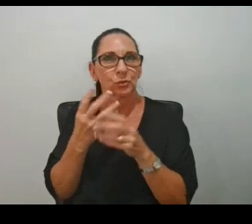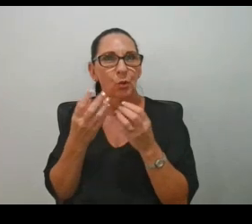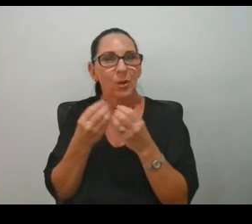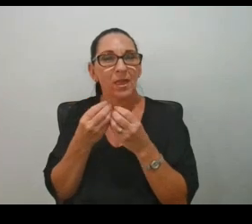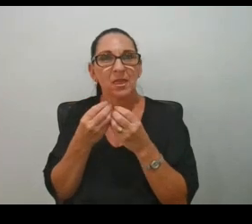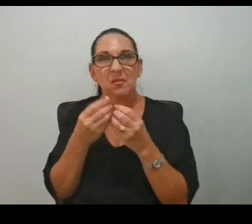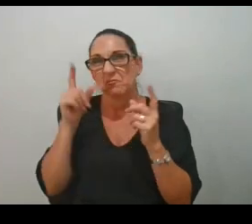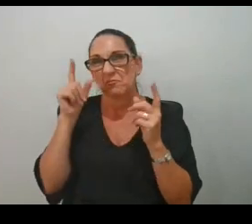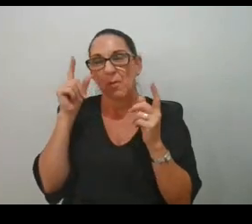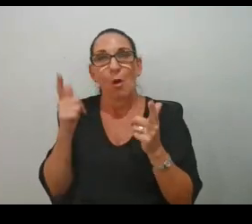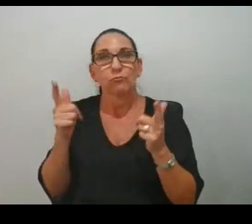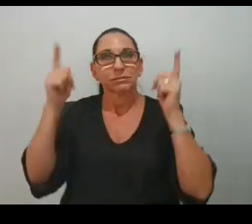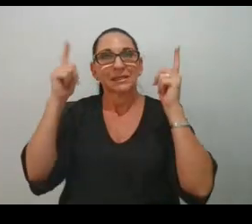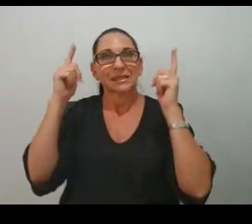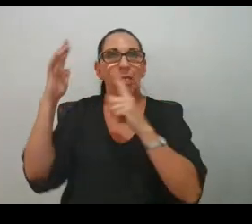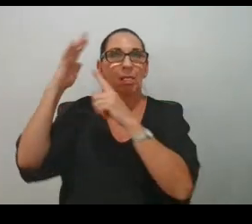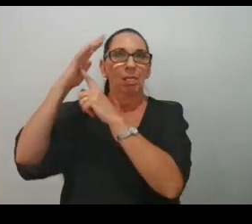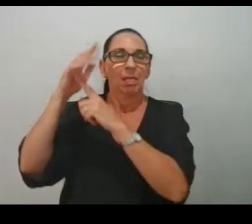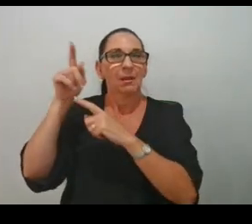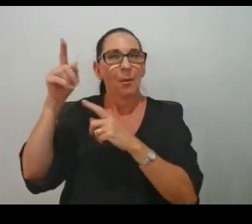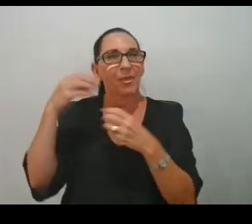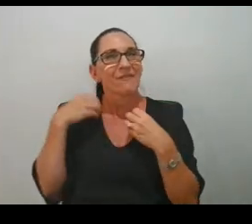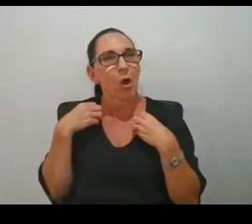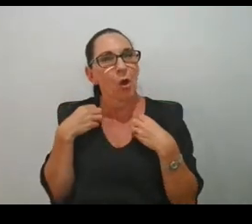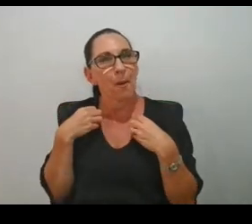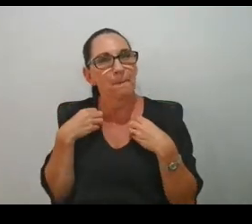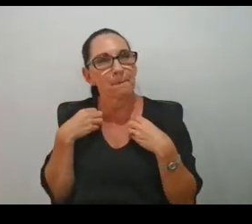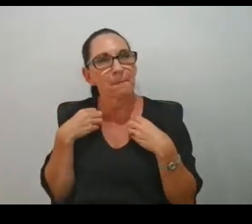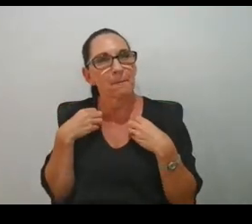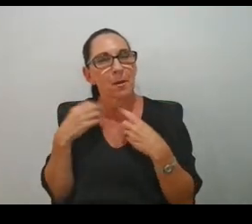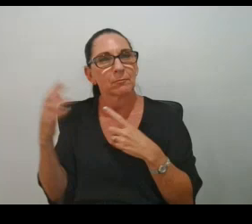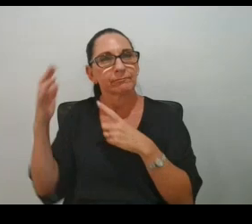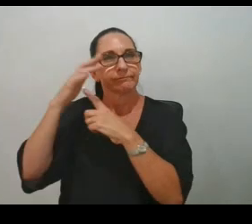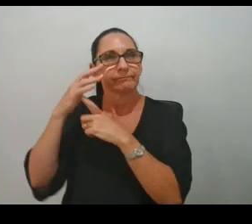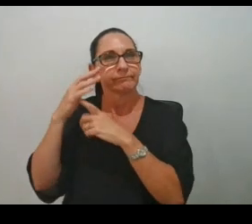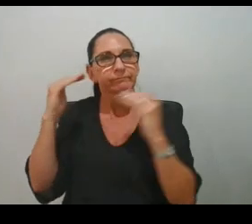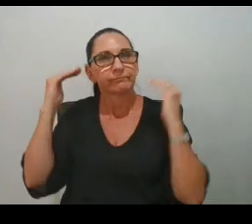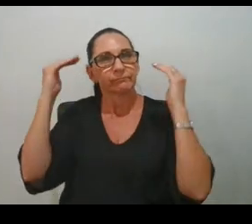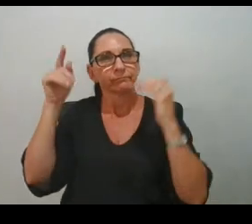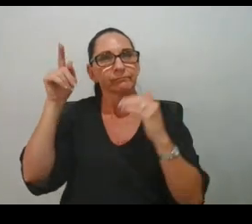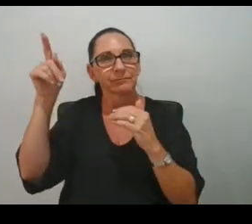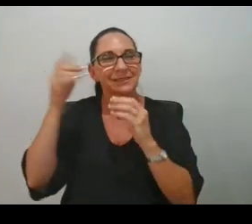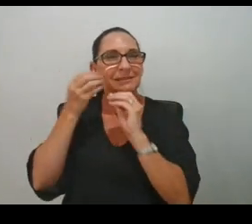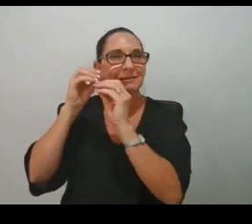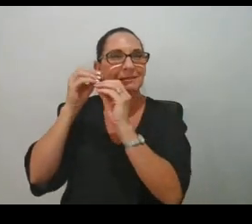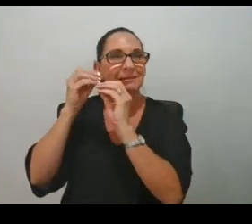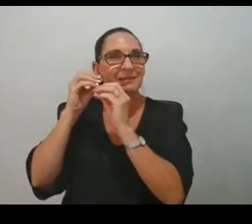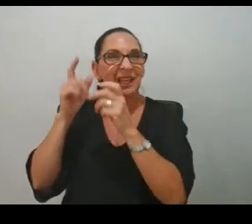firm if they're having an issue with their lawyer um if they can't resolve the issue then of course